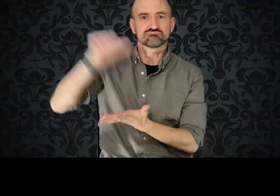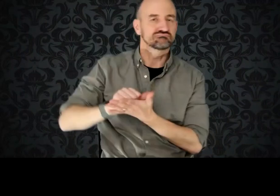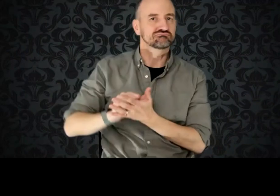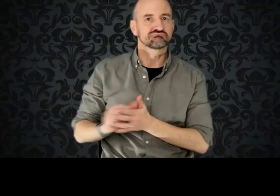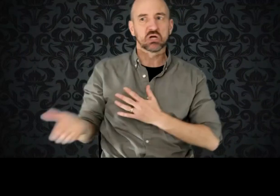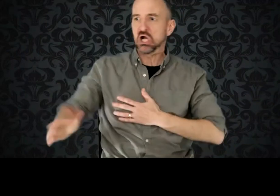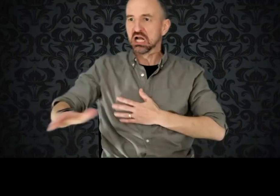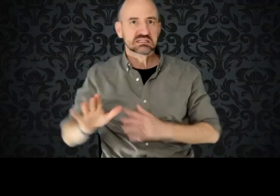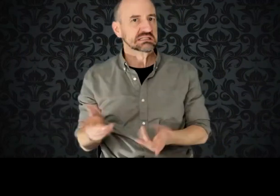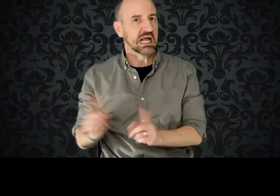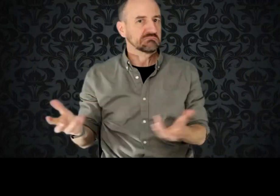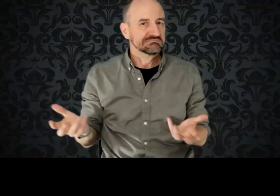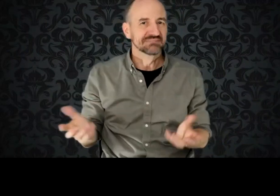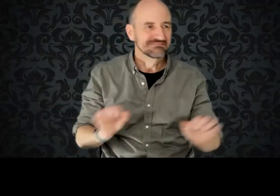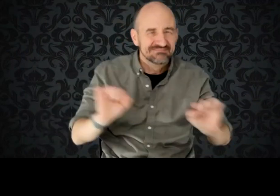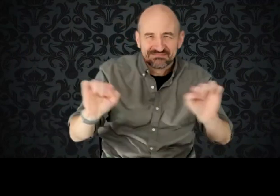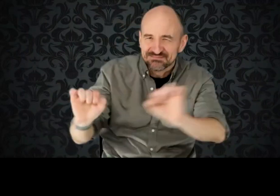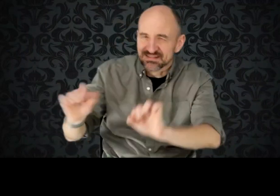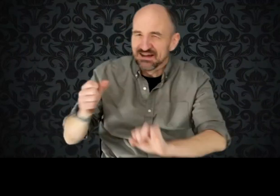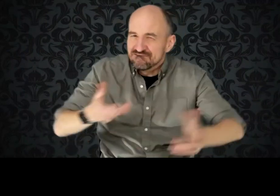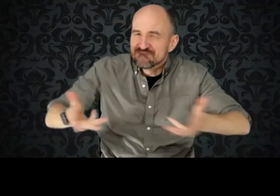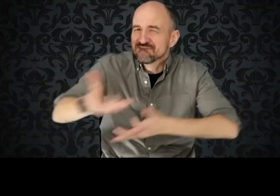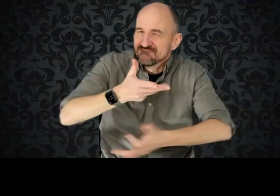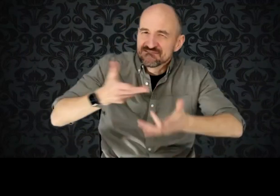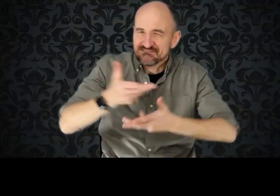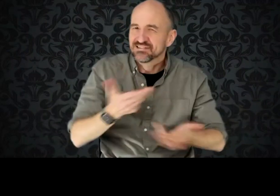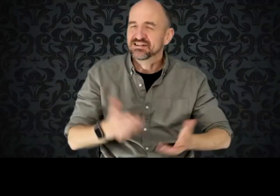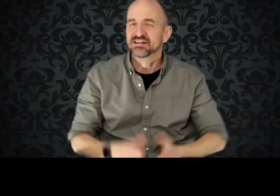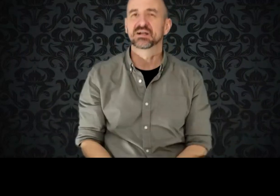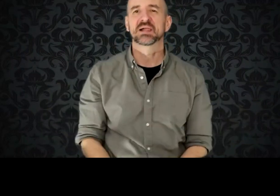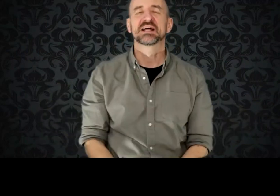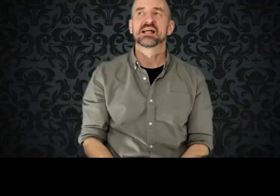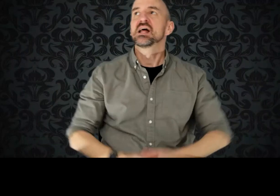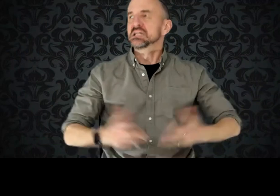why we are really keen to develop our own understanding of the organisation of what